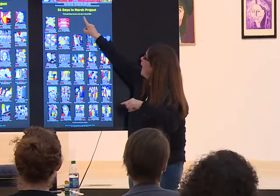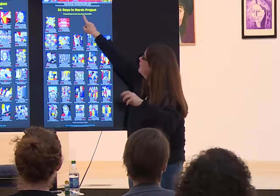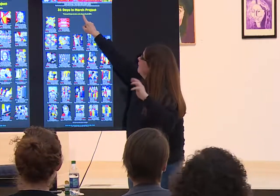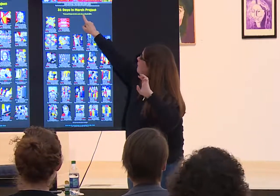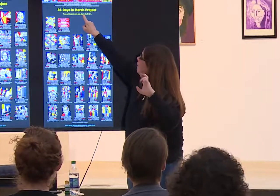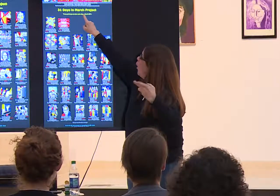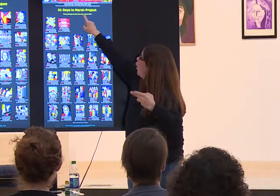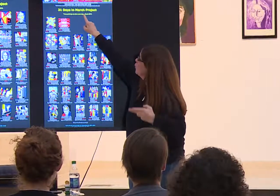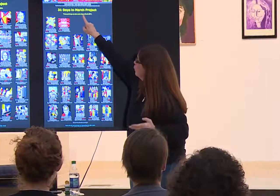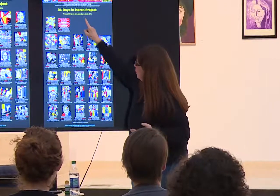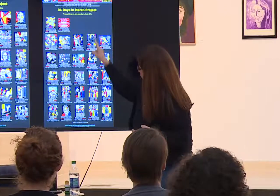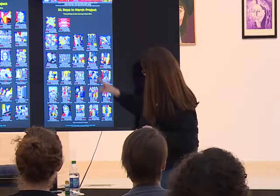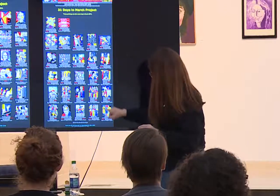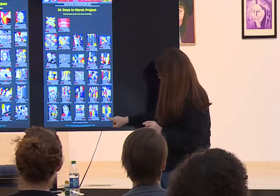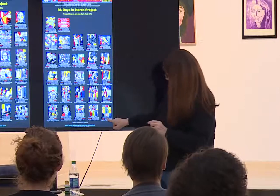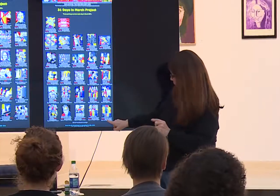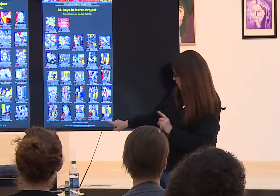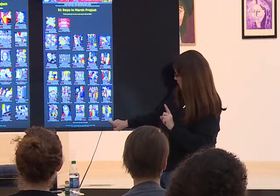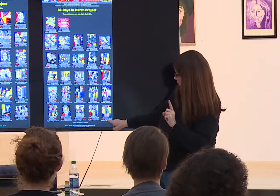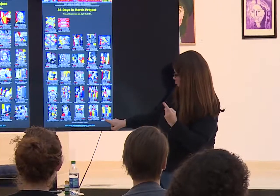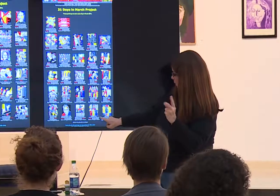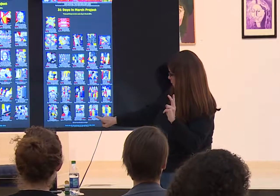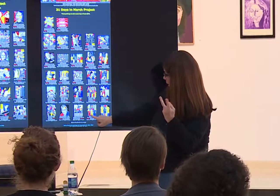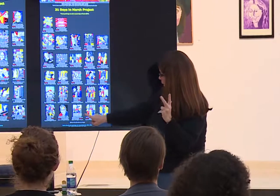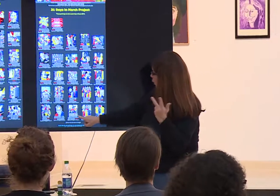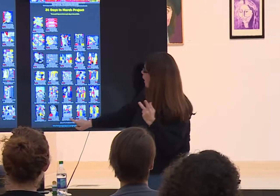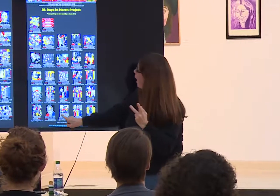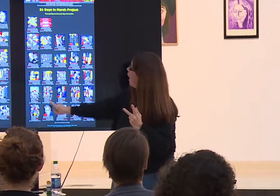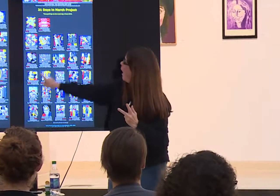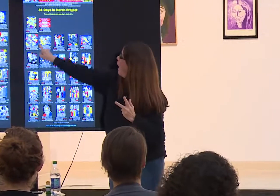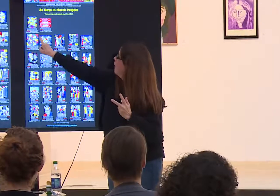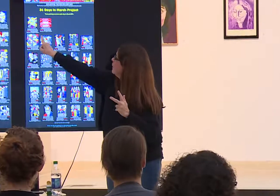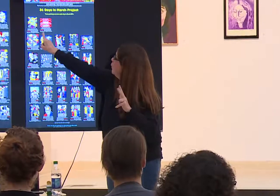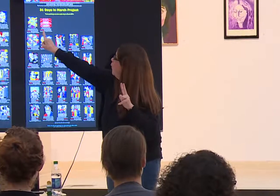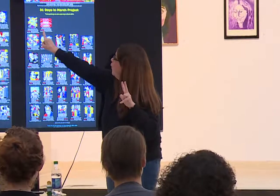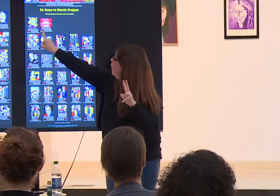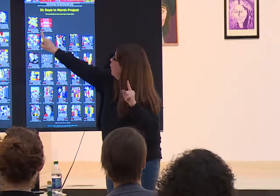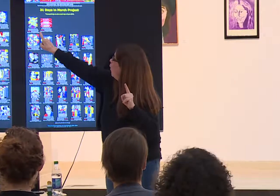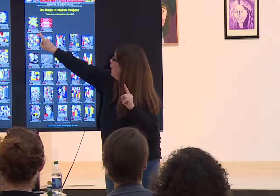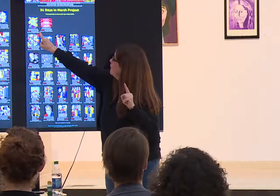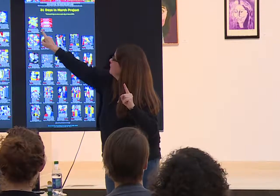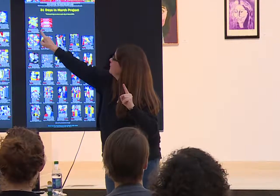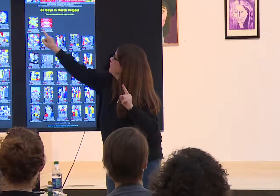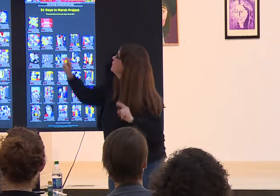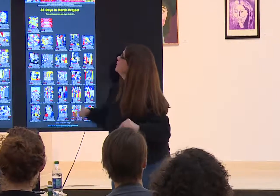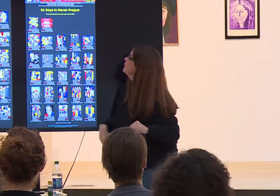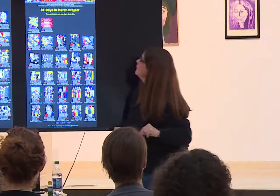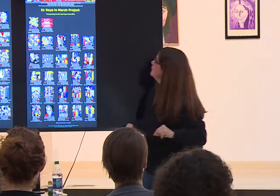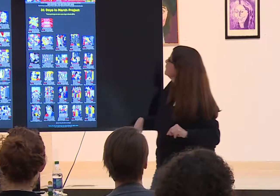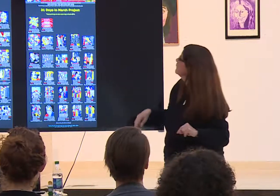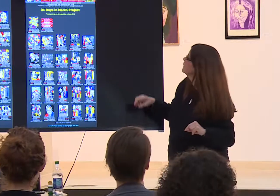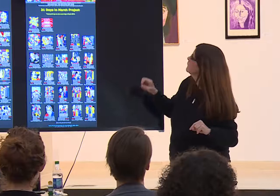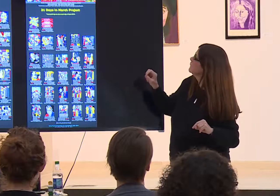and challenge myself to do a work per day in the month of March. So we have starting from Number 1 in the lower right